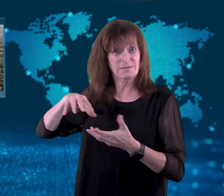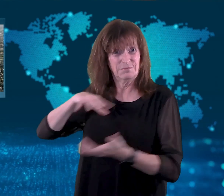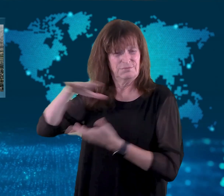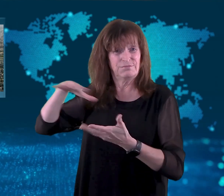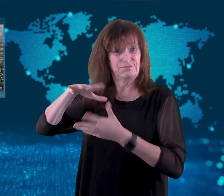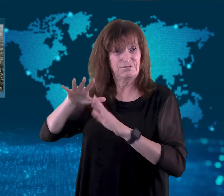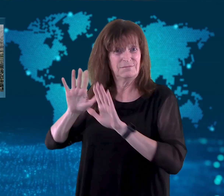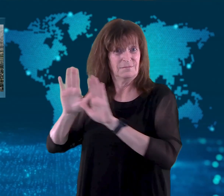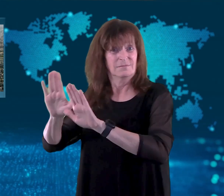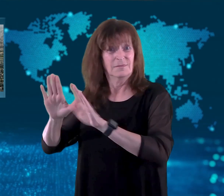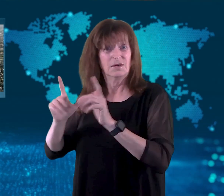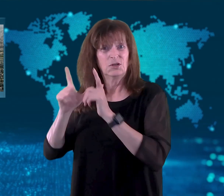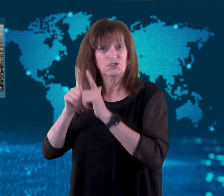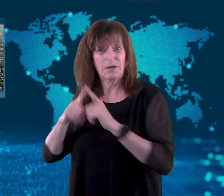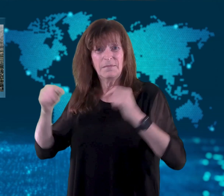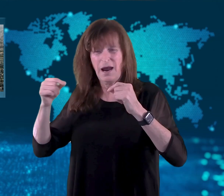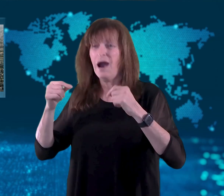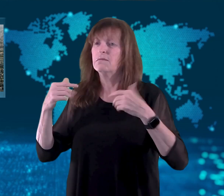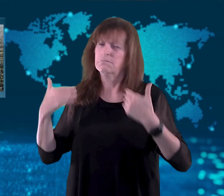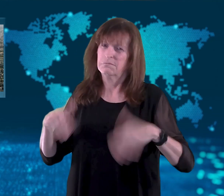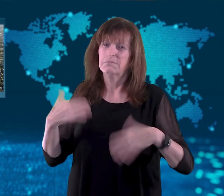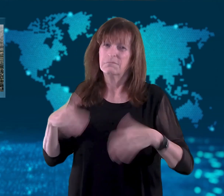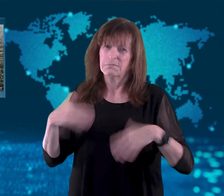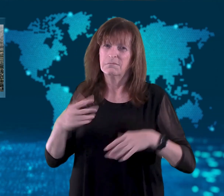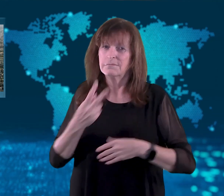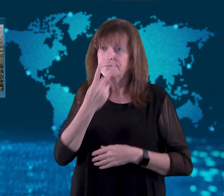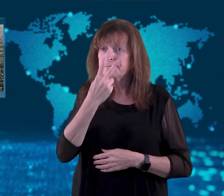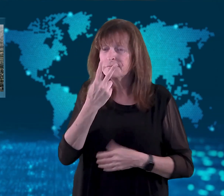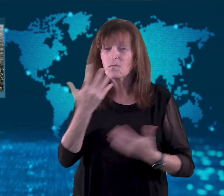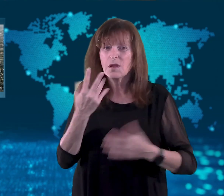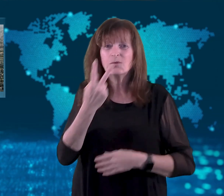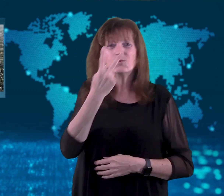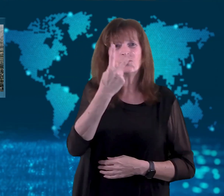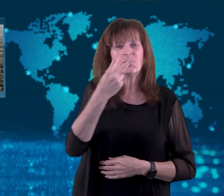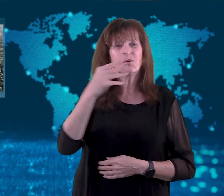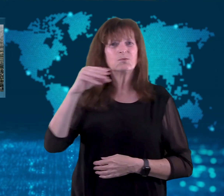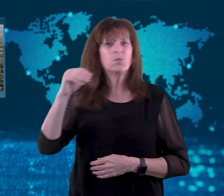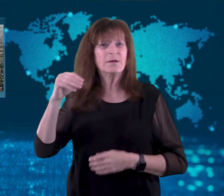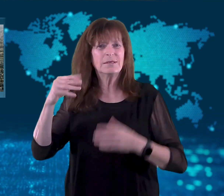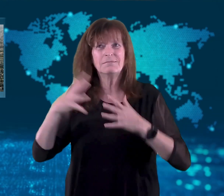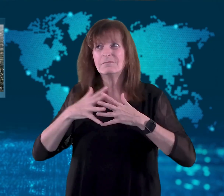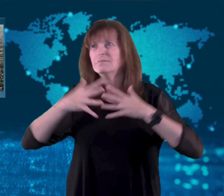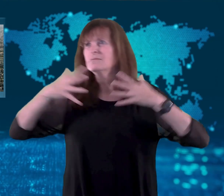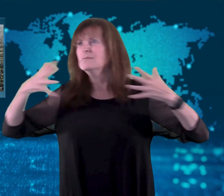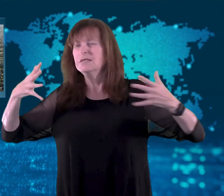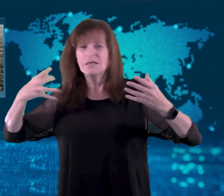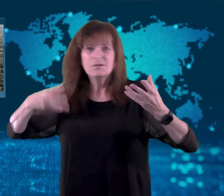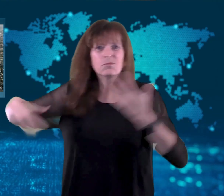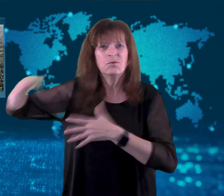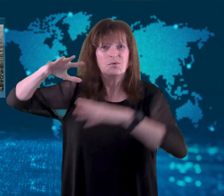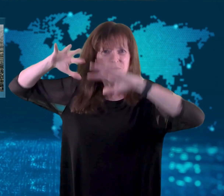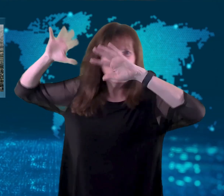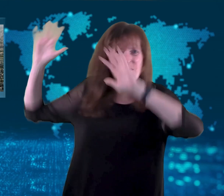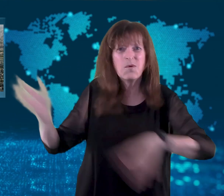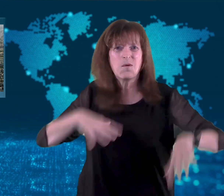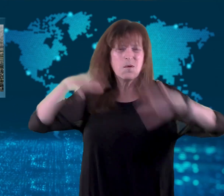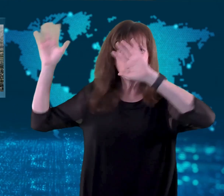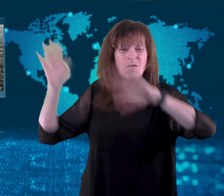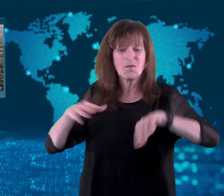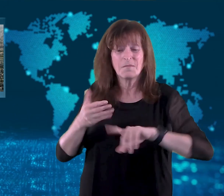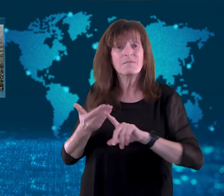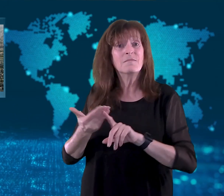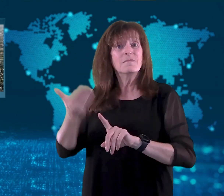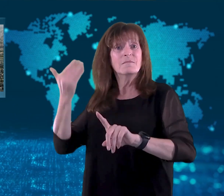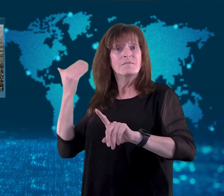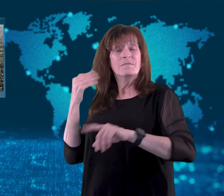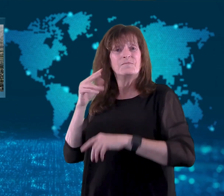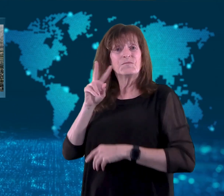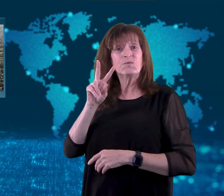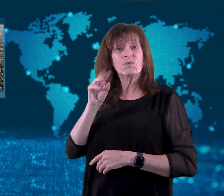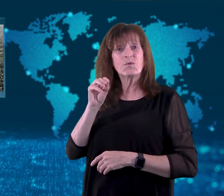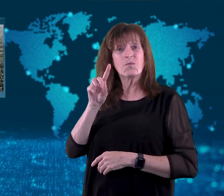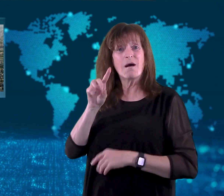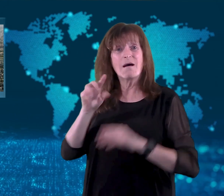During the season, Japan often faces 20 large storms.